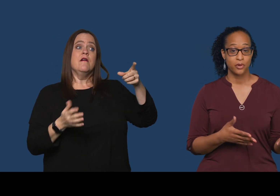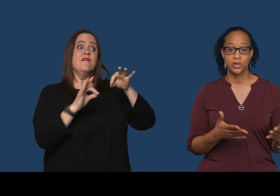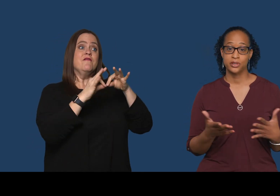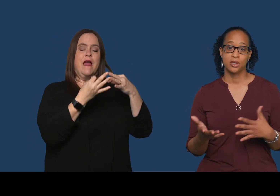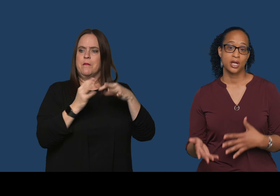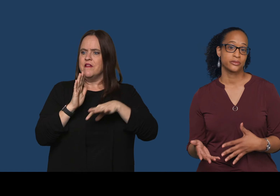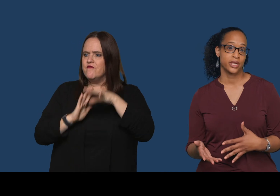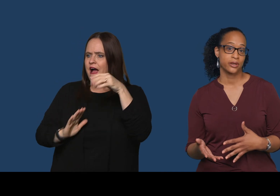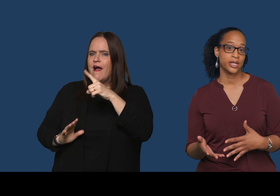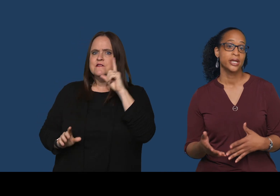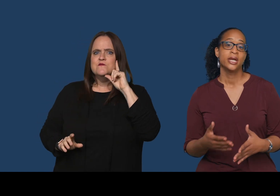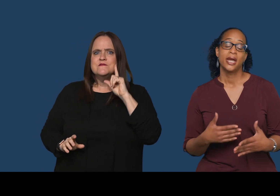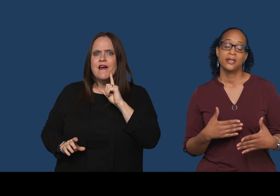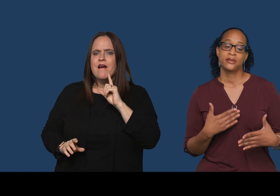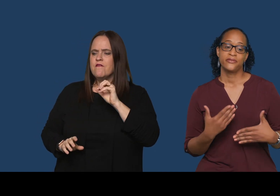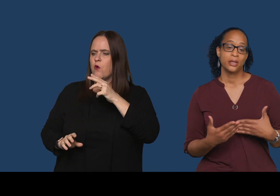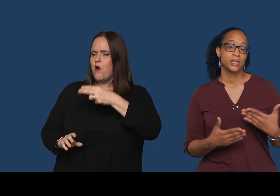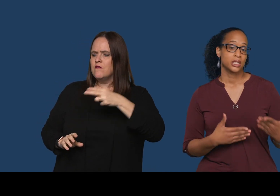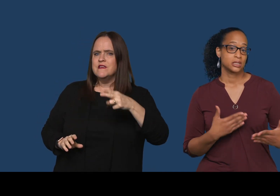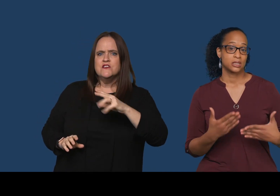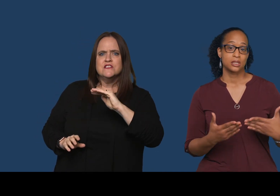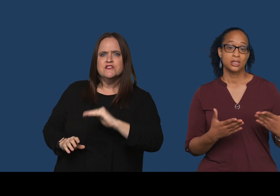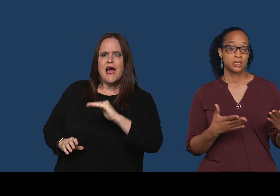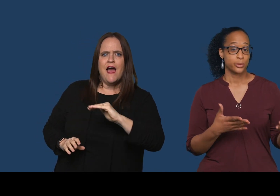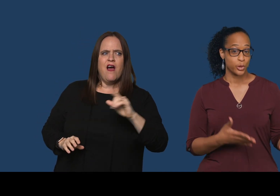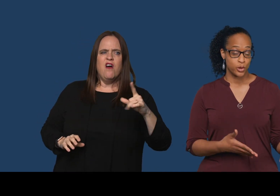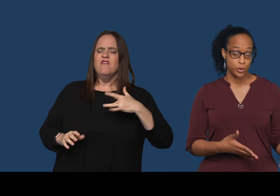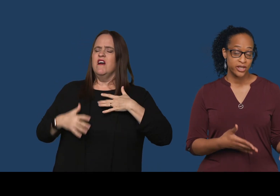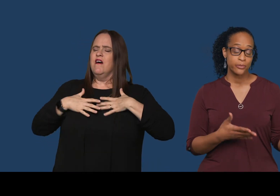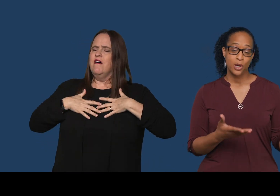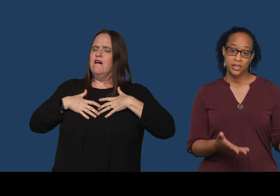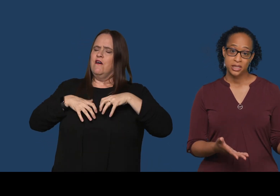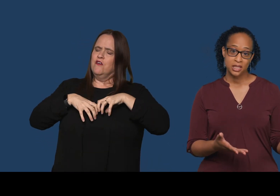or they're hard of hearing and the family gets stuck in the grief process.